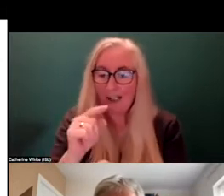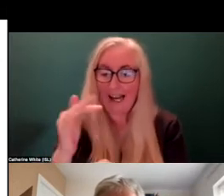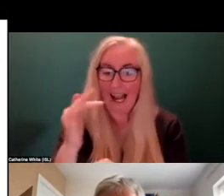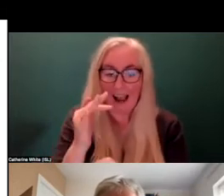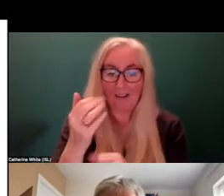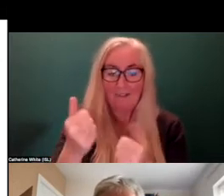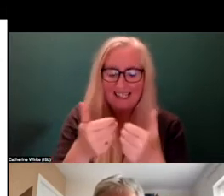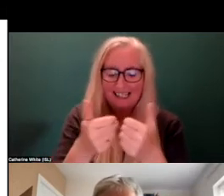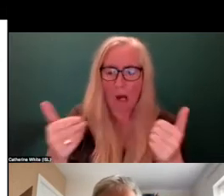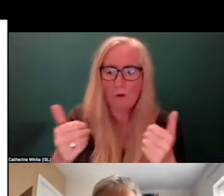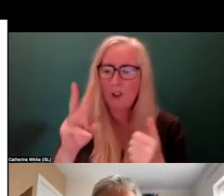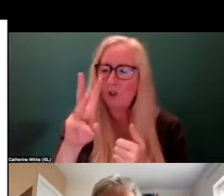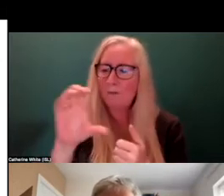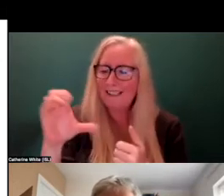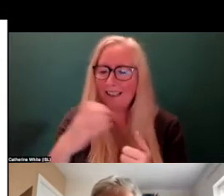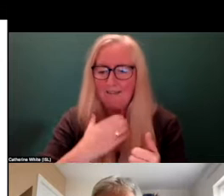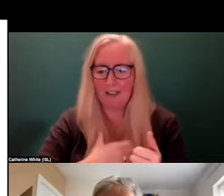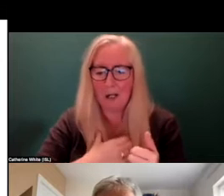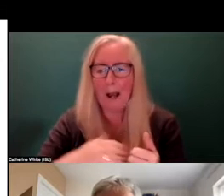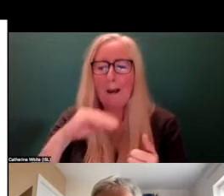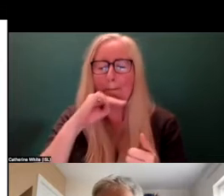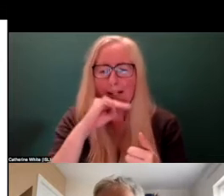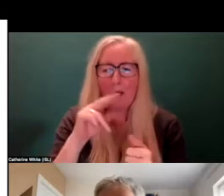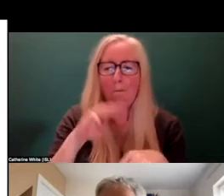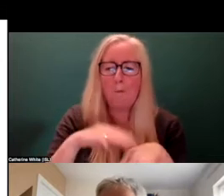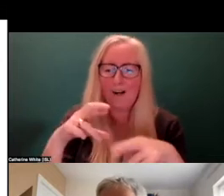But having a separate visitor WC does provide an opportunity for more